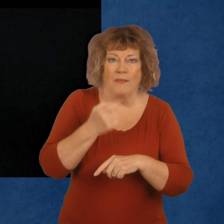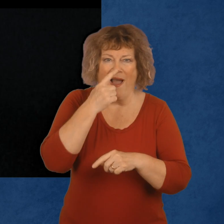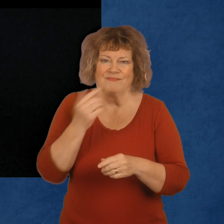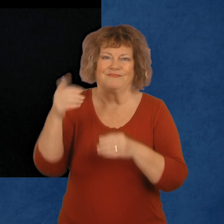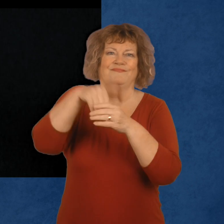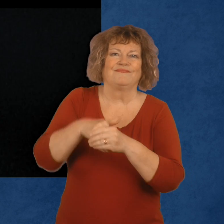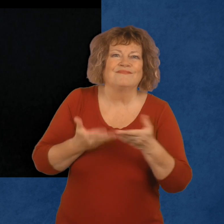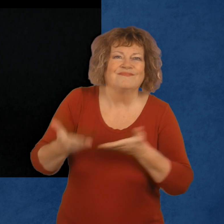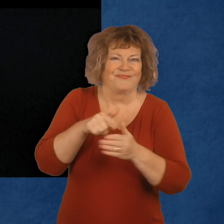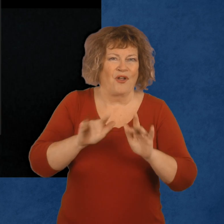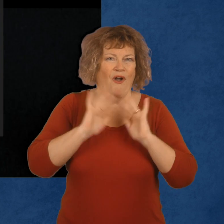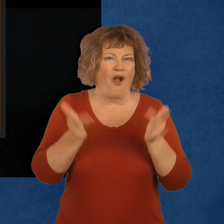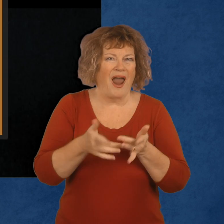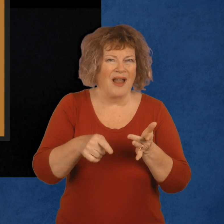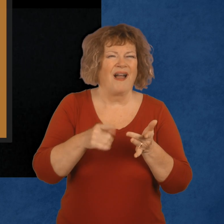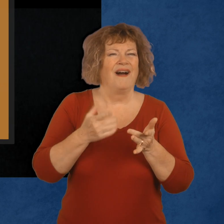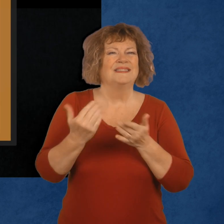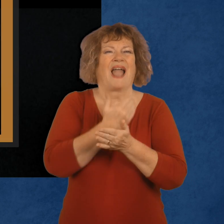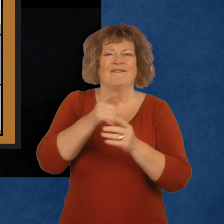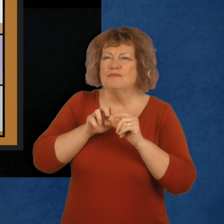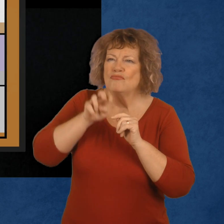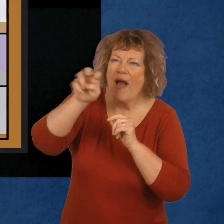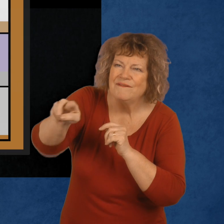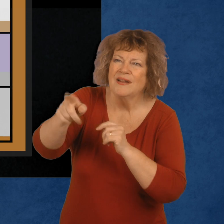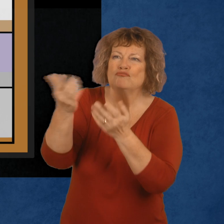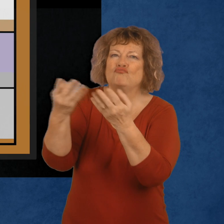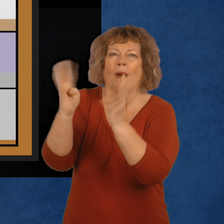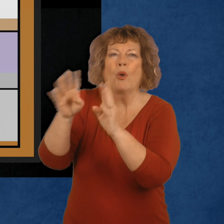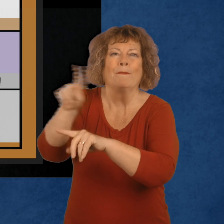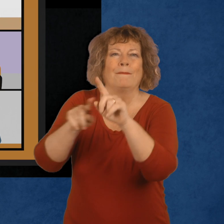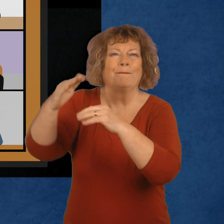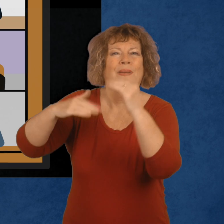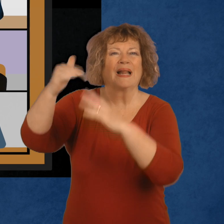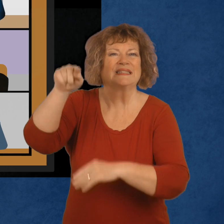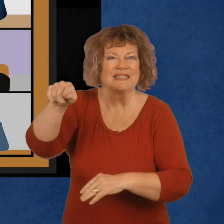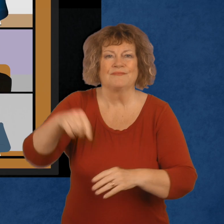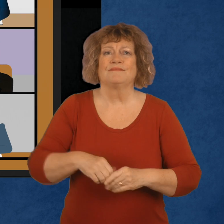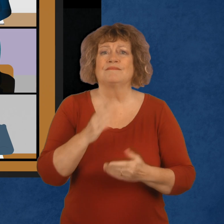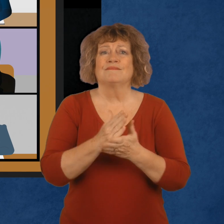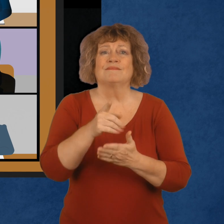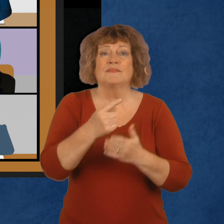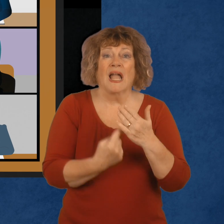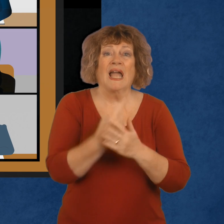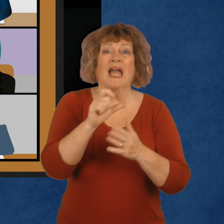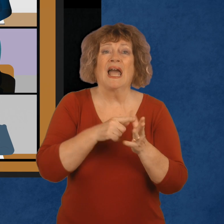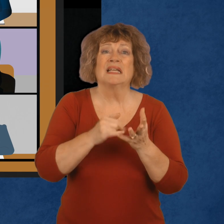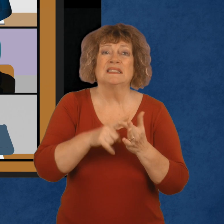The fact that your case is being dealt with by video hearing does not, in any way, make it less formal or less important.